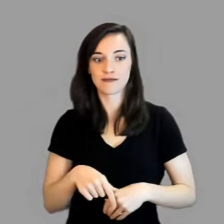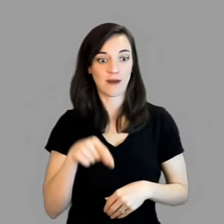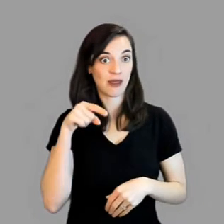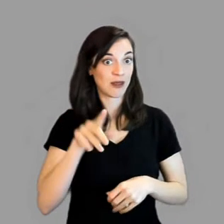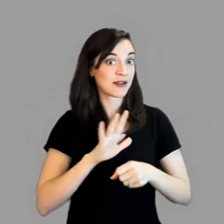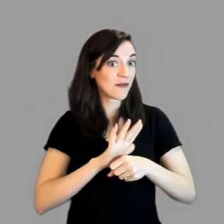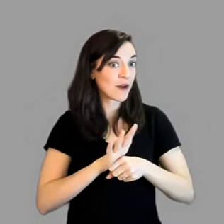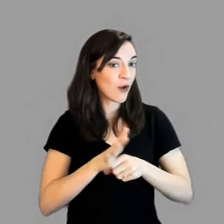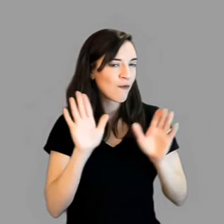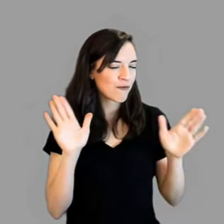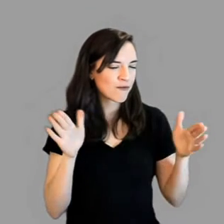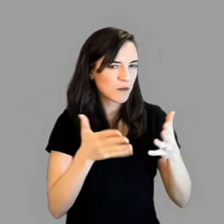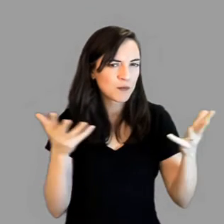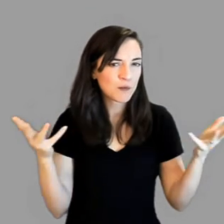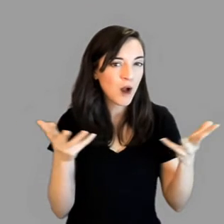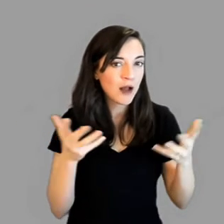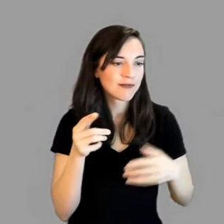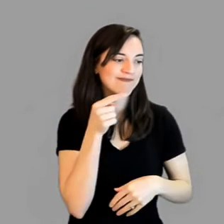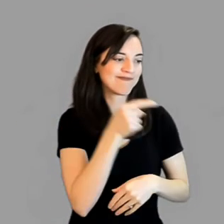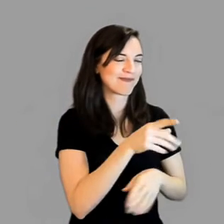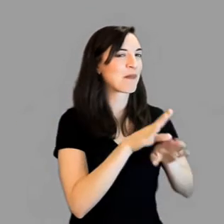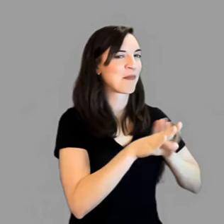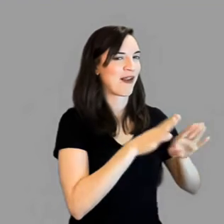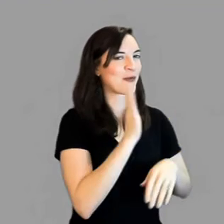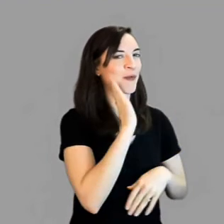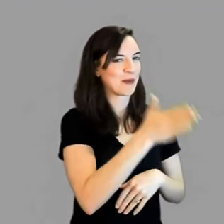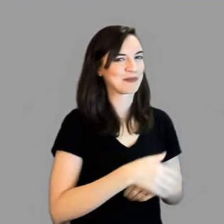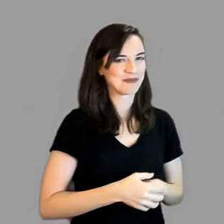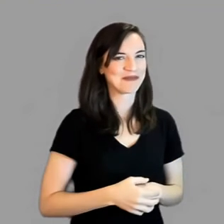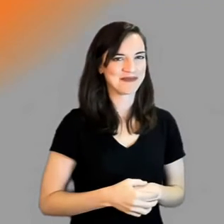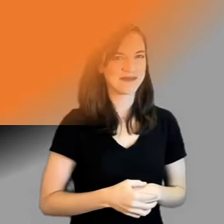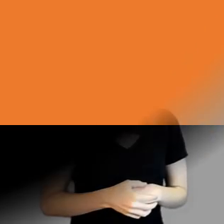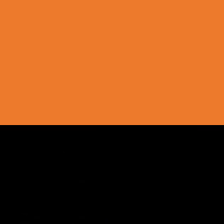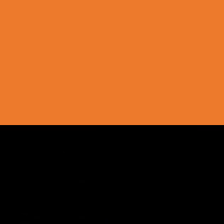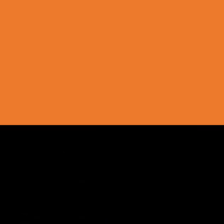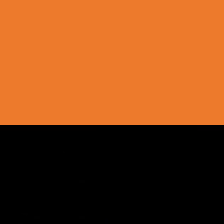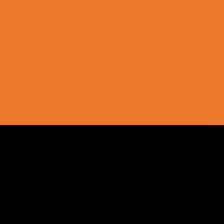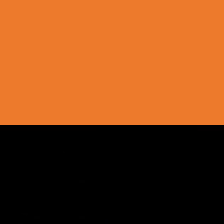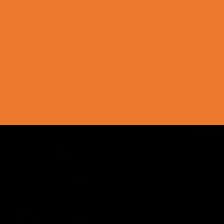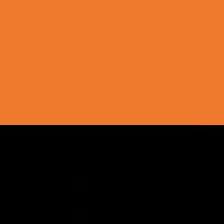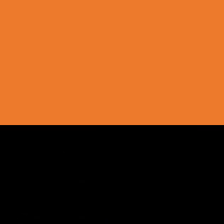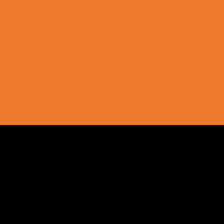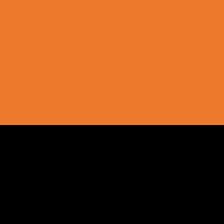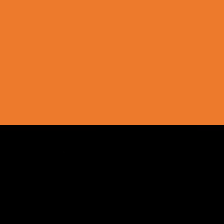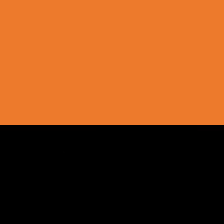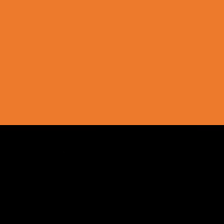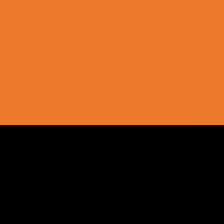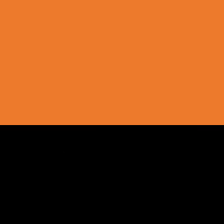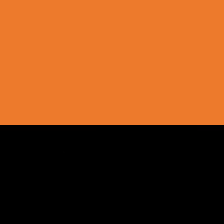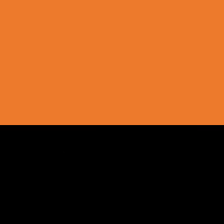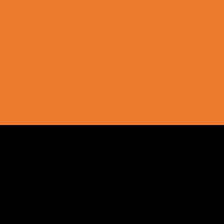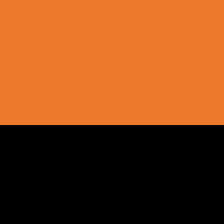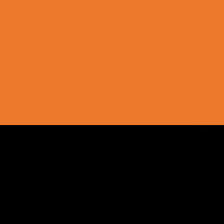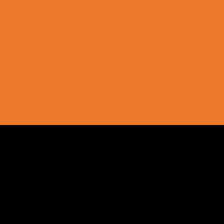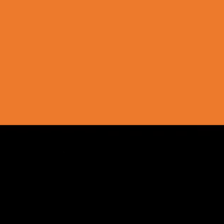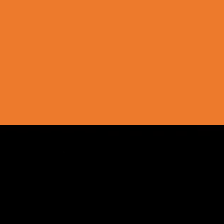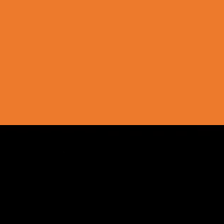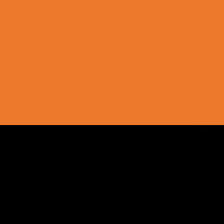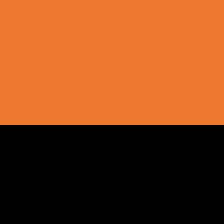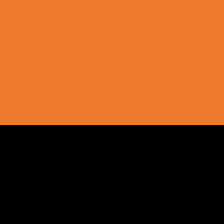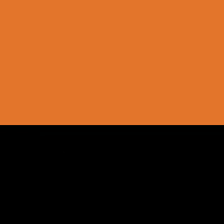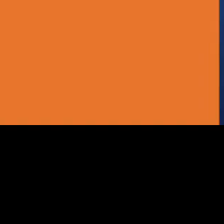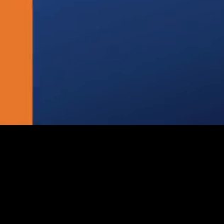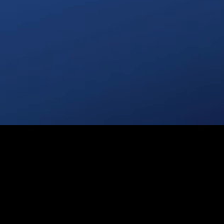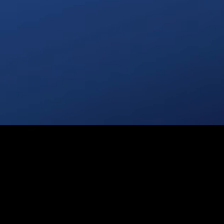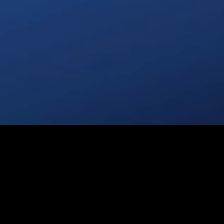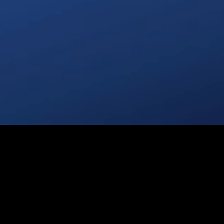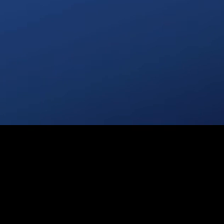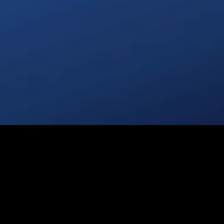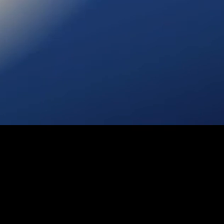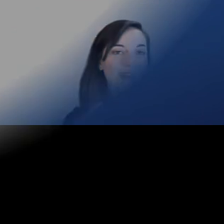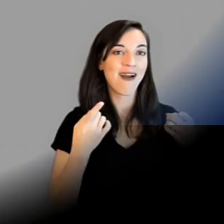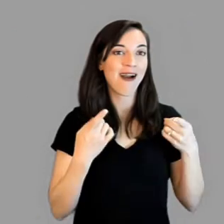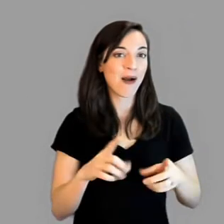For this video, we will be focusing on the behavioral aspect of this HLP.